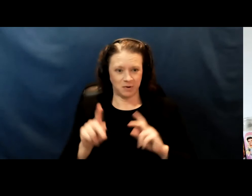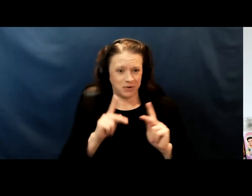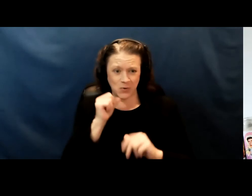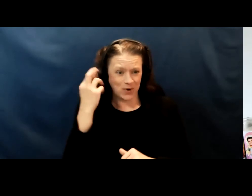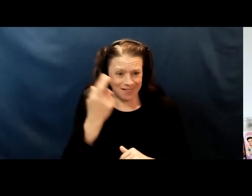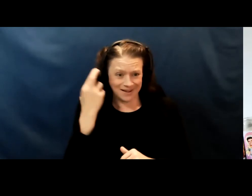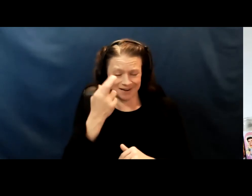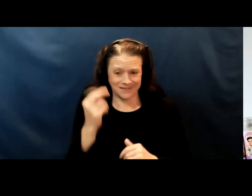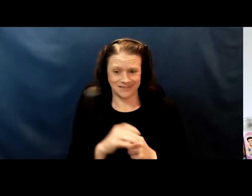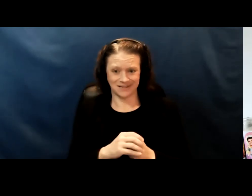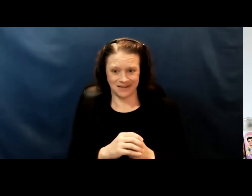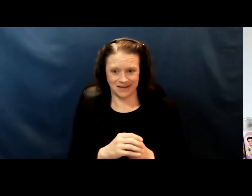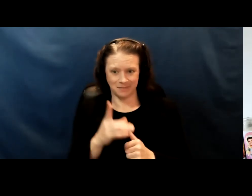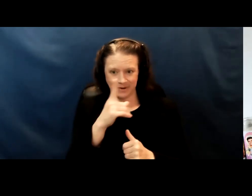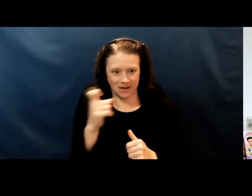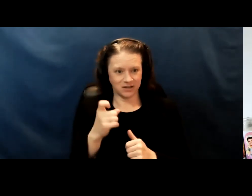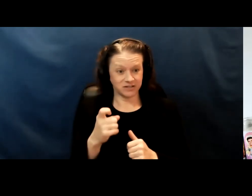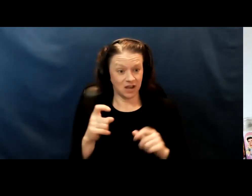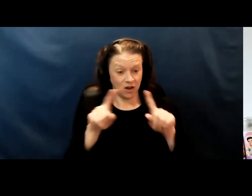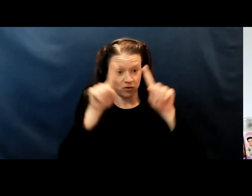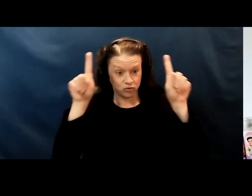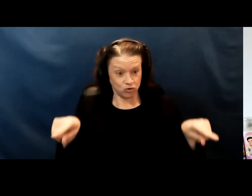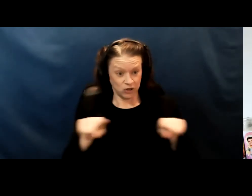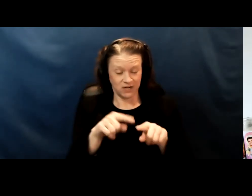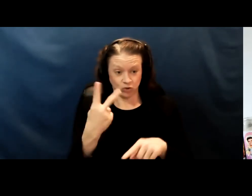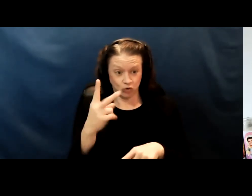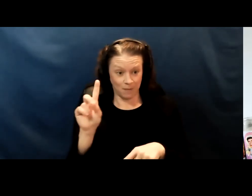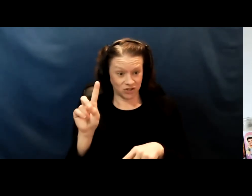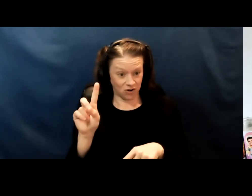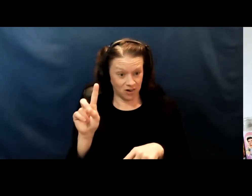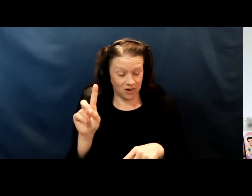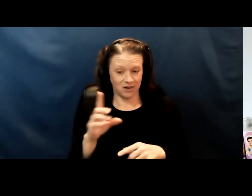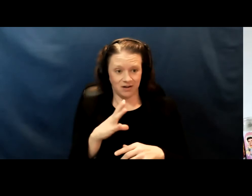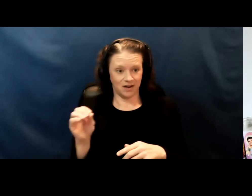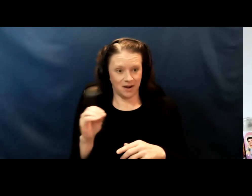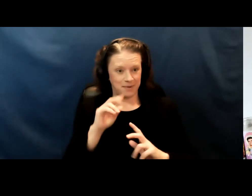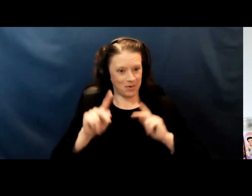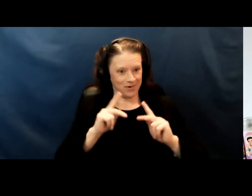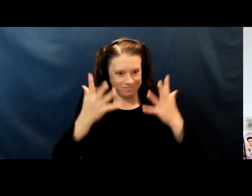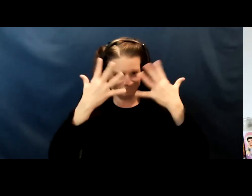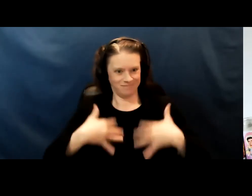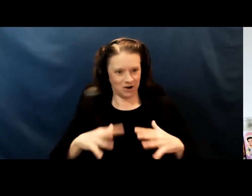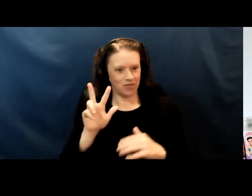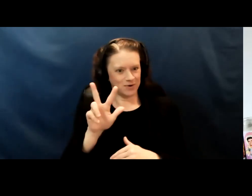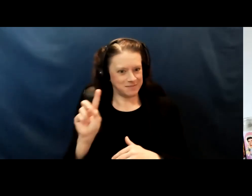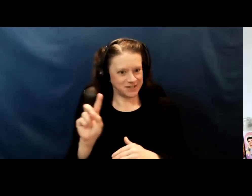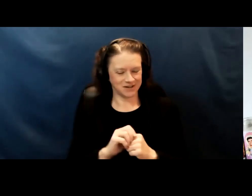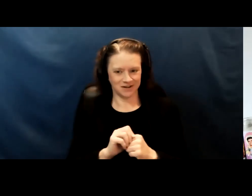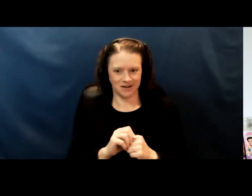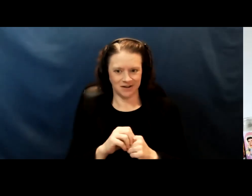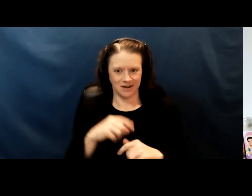because the screen is two dimensional, and it's just -- not to